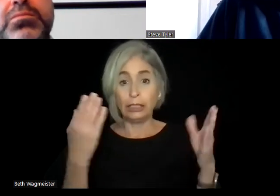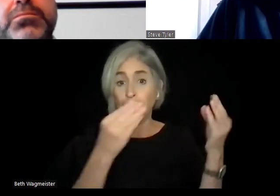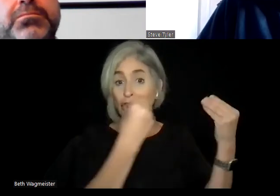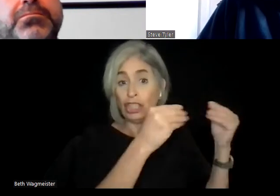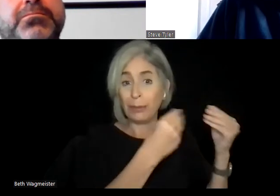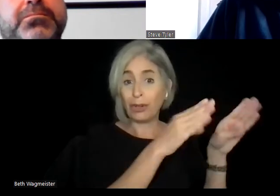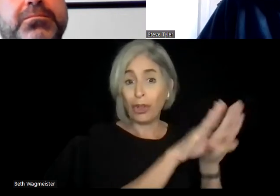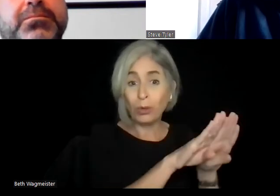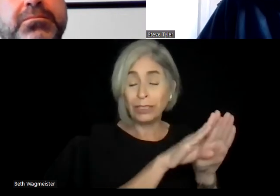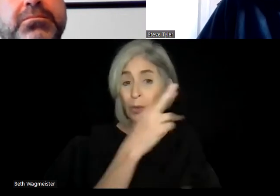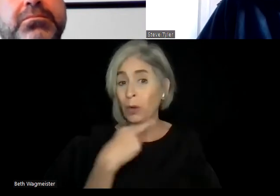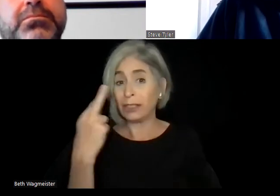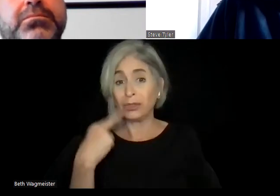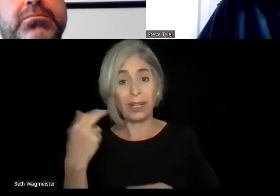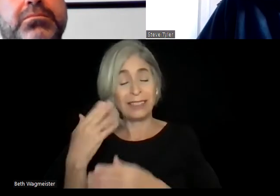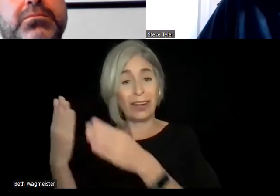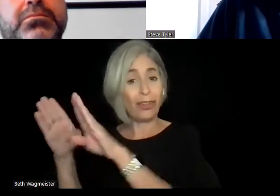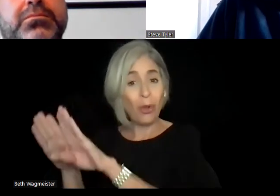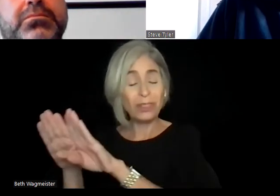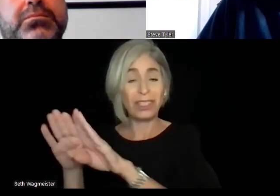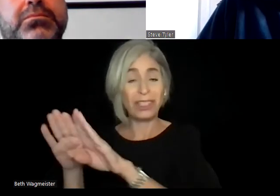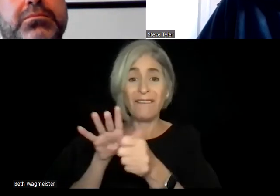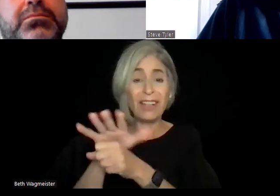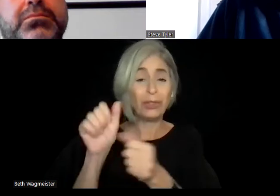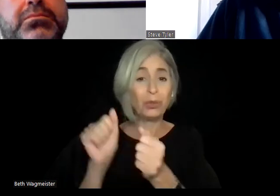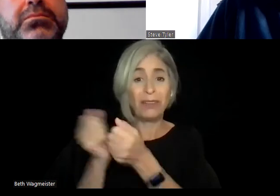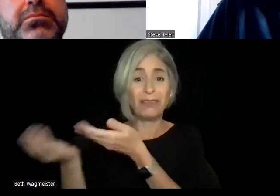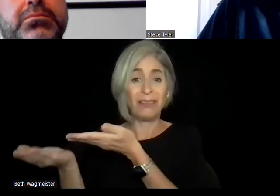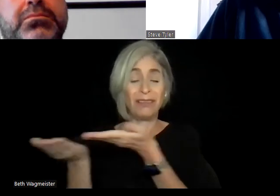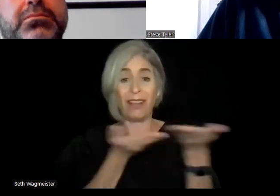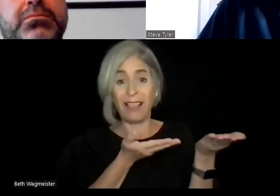able to have a proper experience. We have been amused